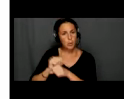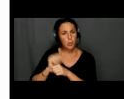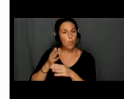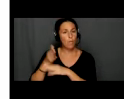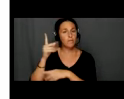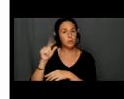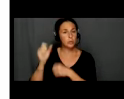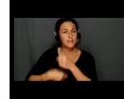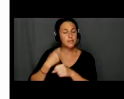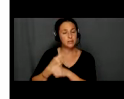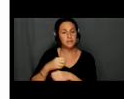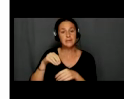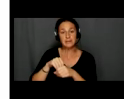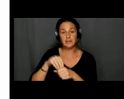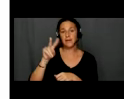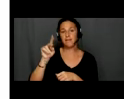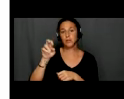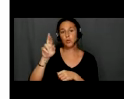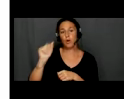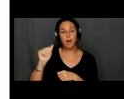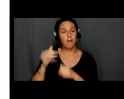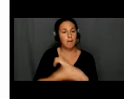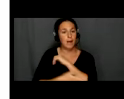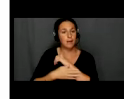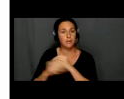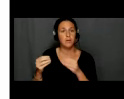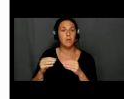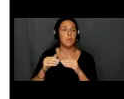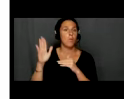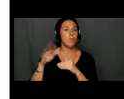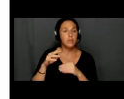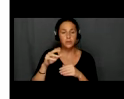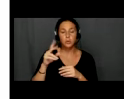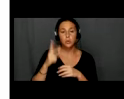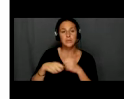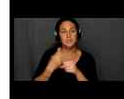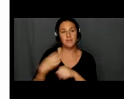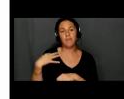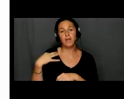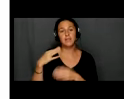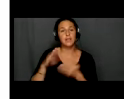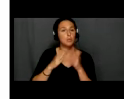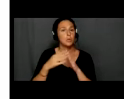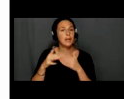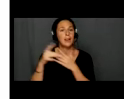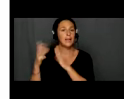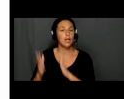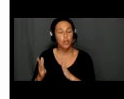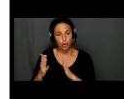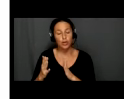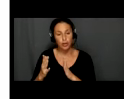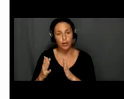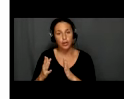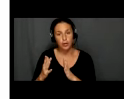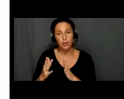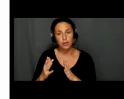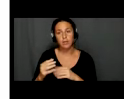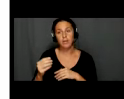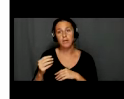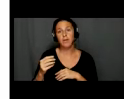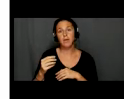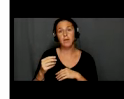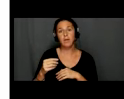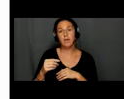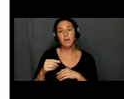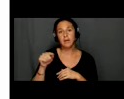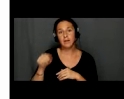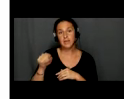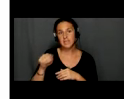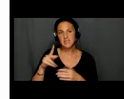community leader for more than 2 years with MICOP, and thank you for inviting me and being here. And I'm